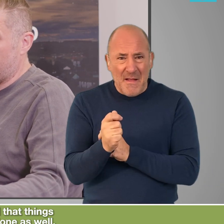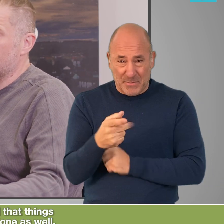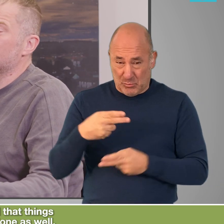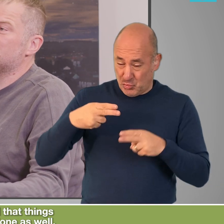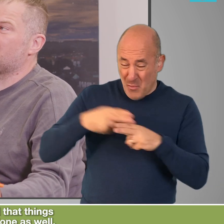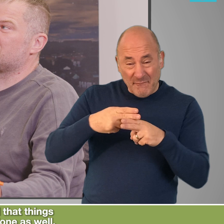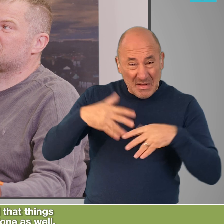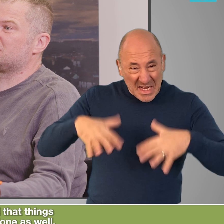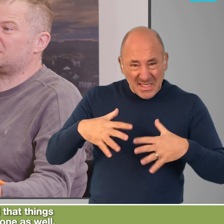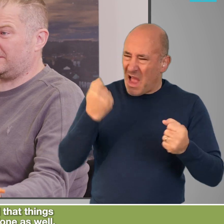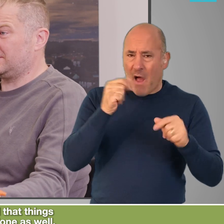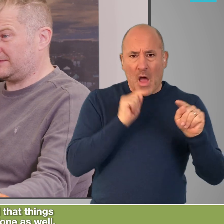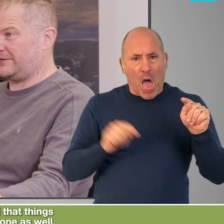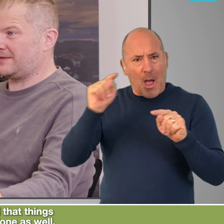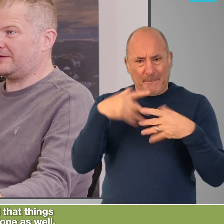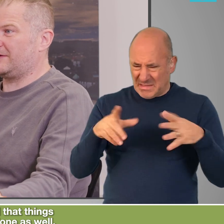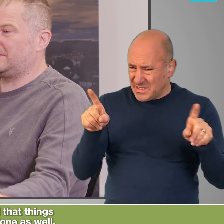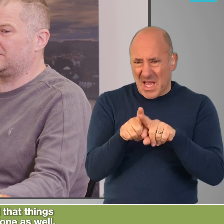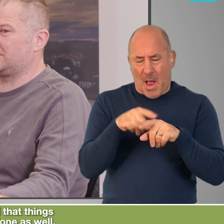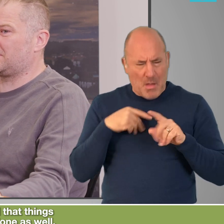it's not just Sheffield that things like that have been done as well.